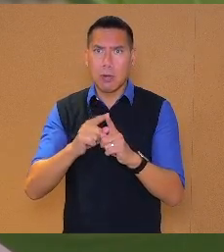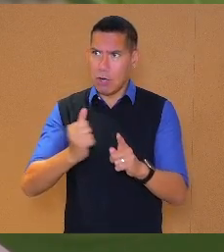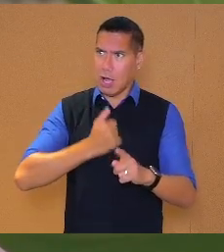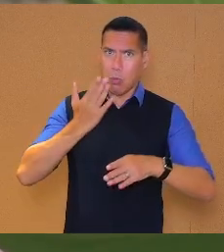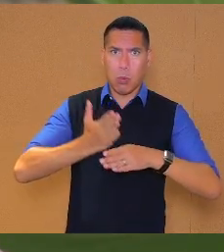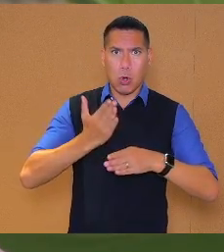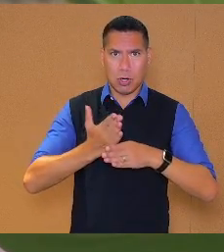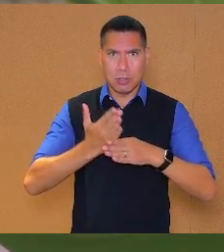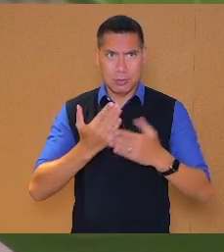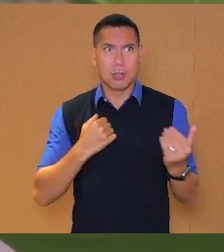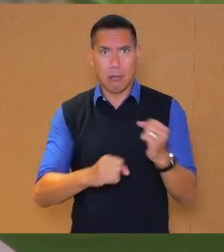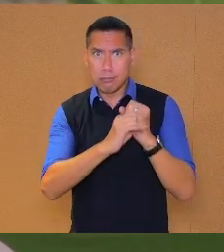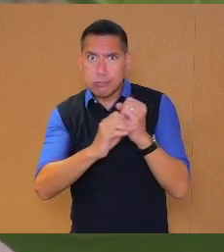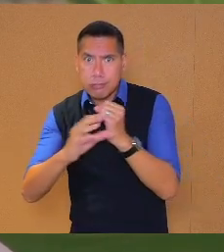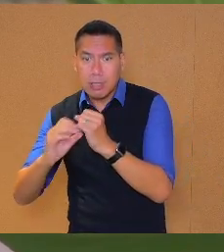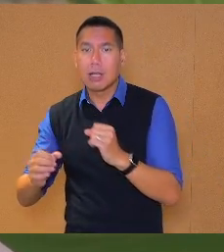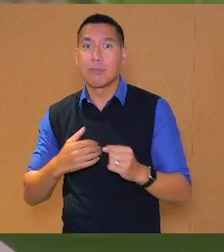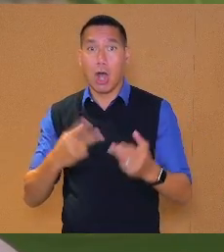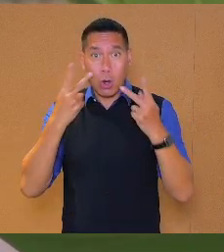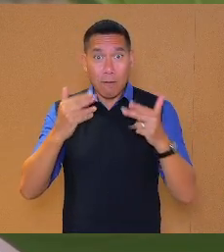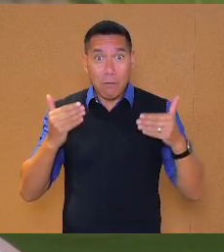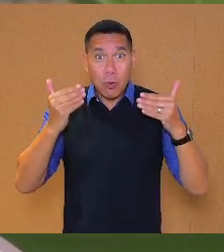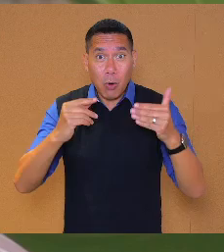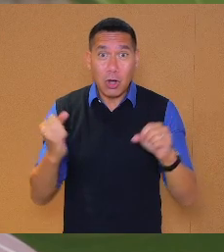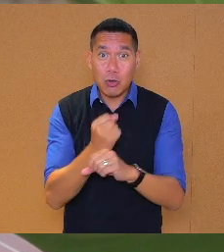I look forward to continuing to create a future that is healthy